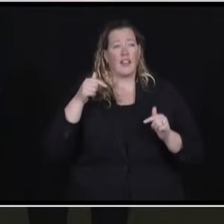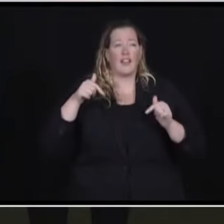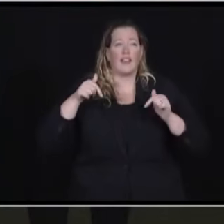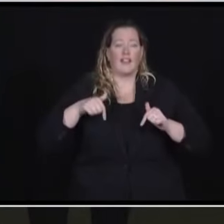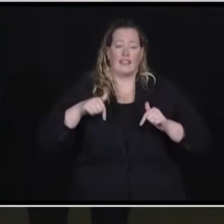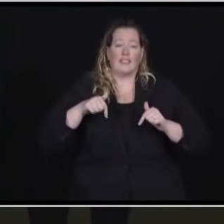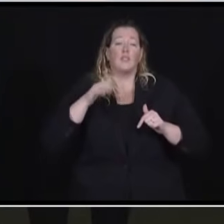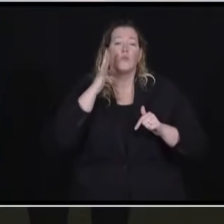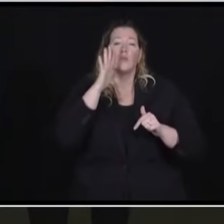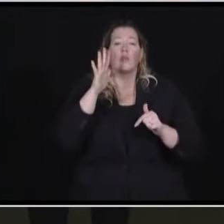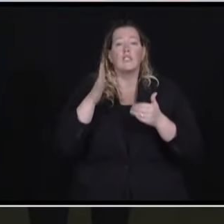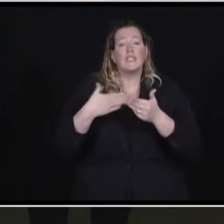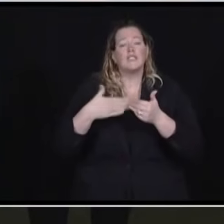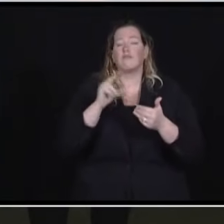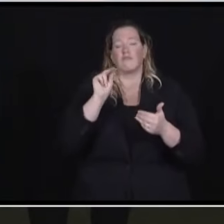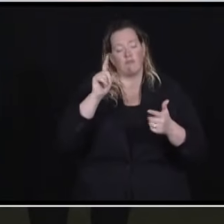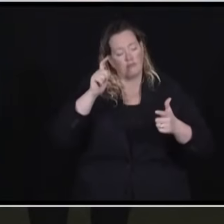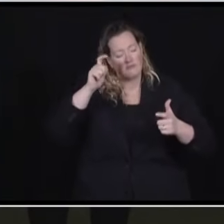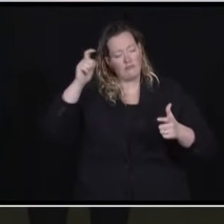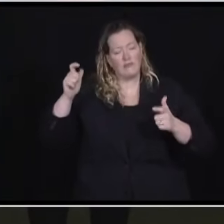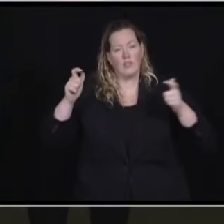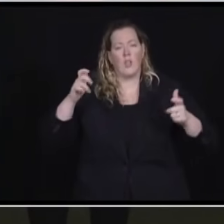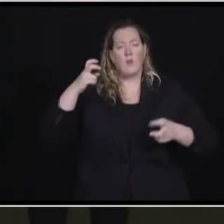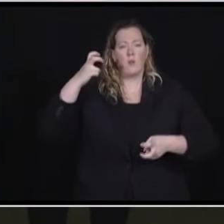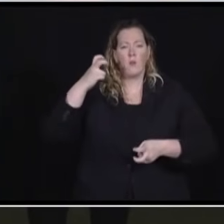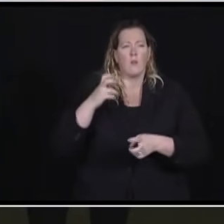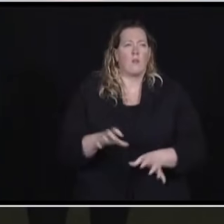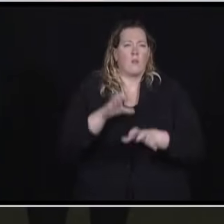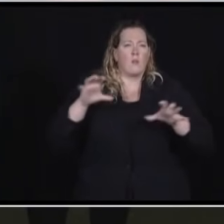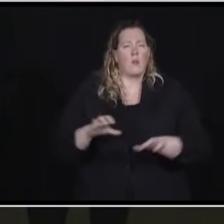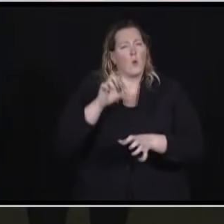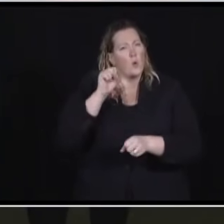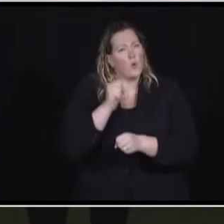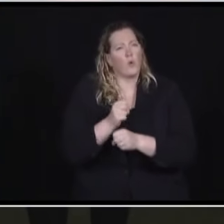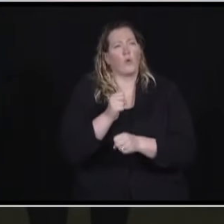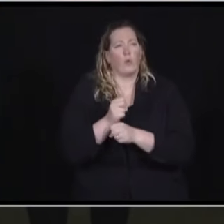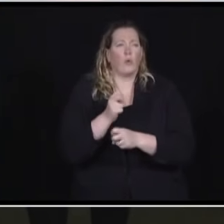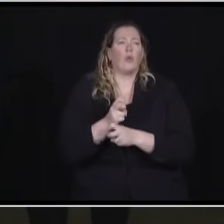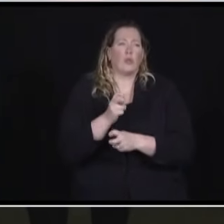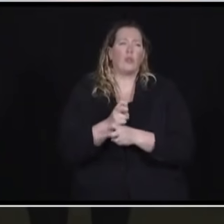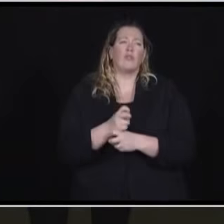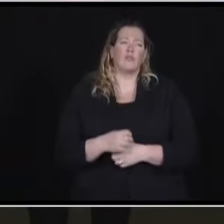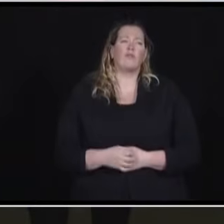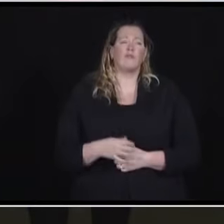But my friends, make no mistake, this will be a monumental effort.